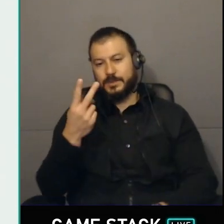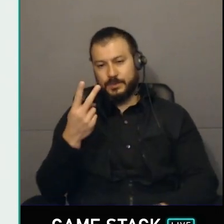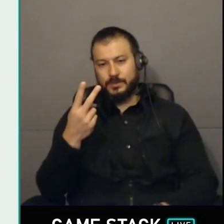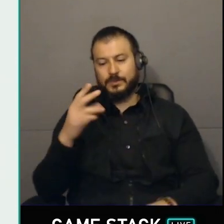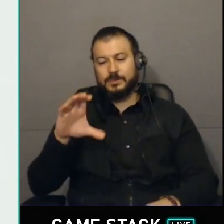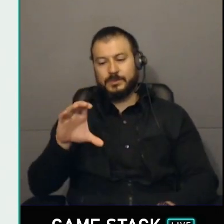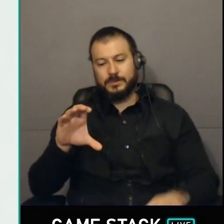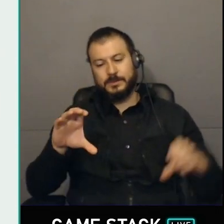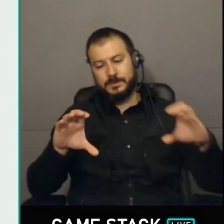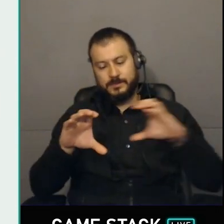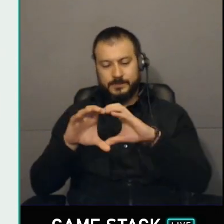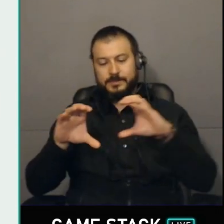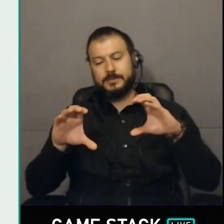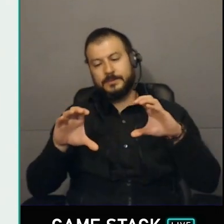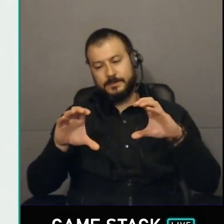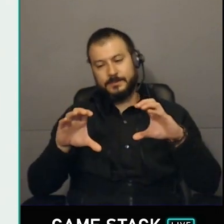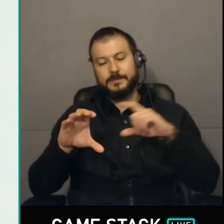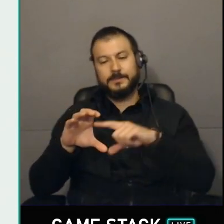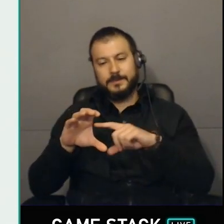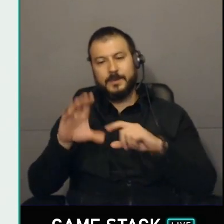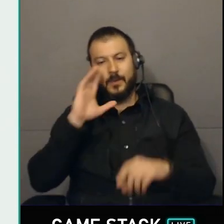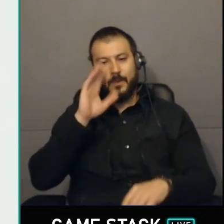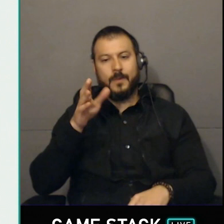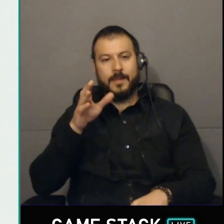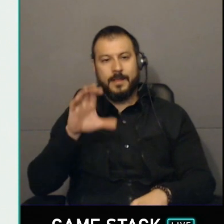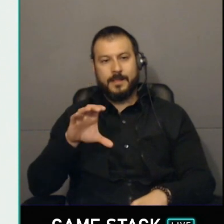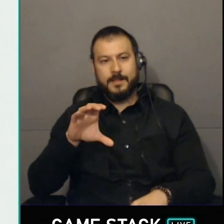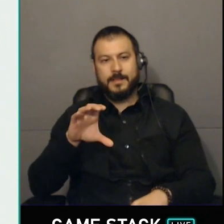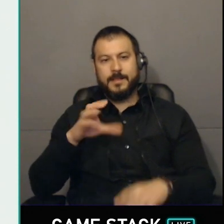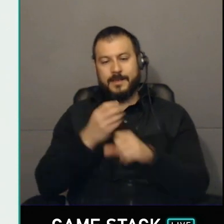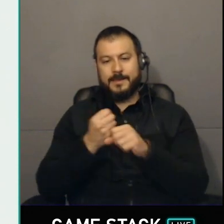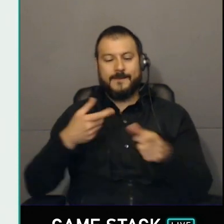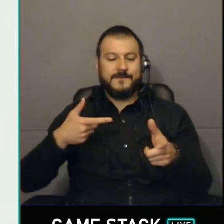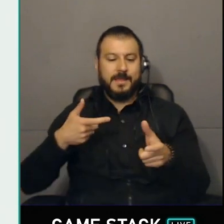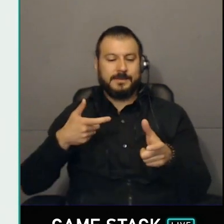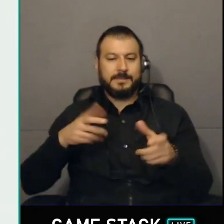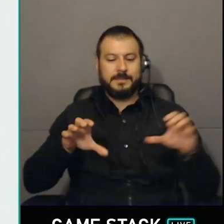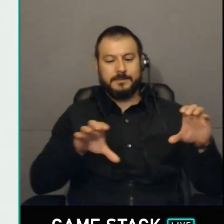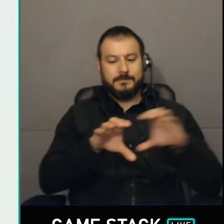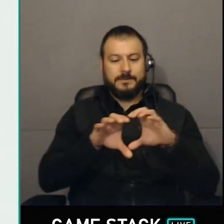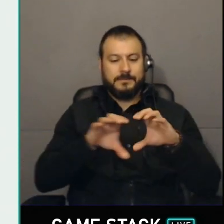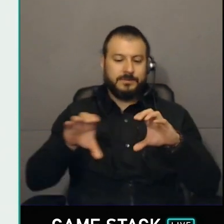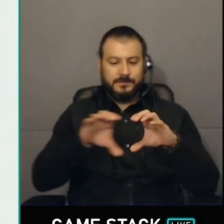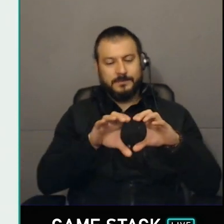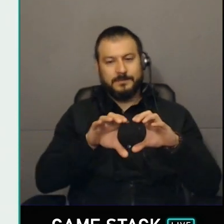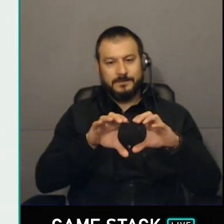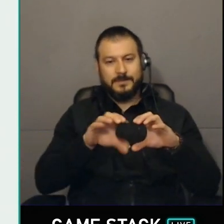and body two is then going to get velocity from that impact, and the next thing we solve is between